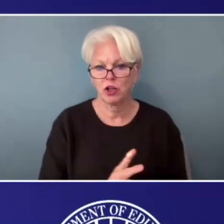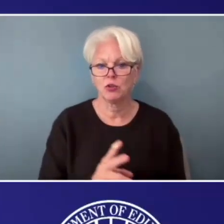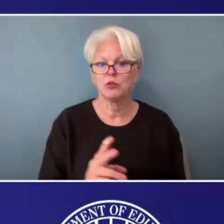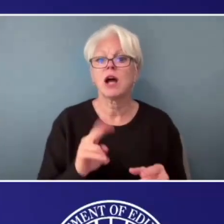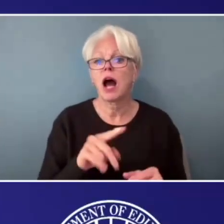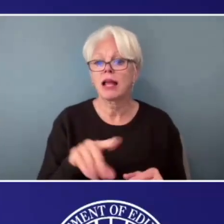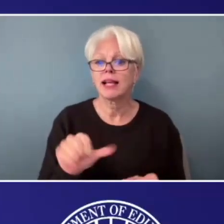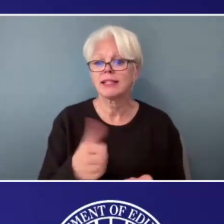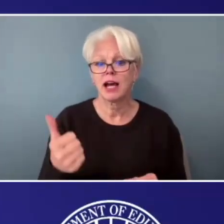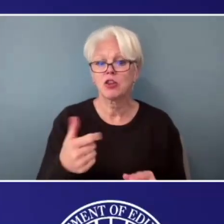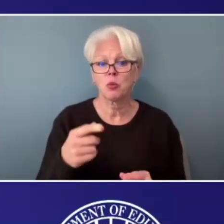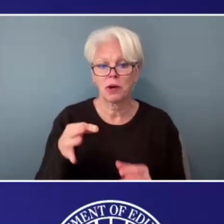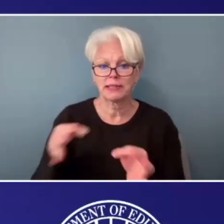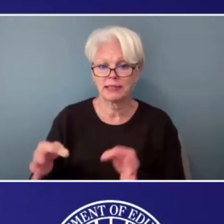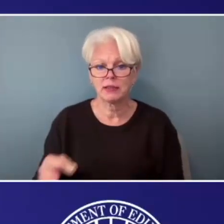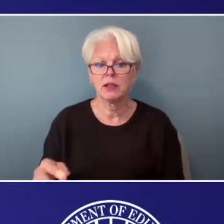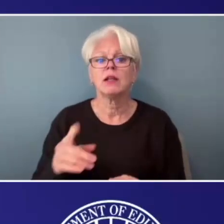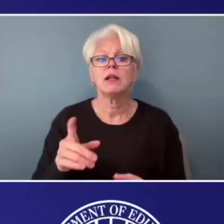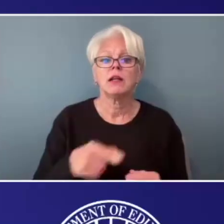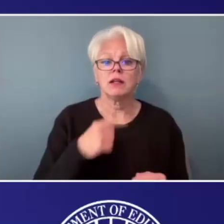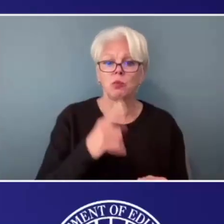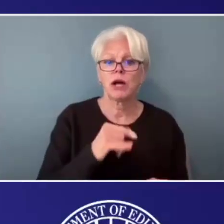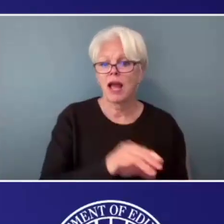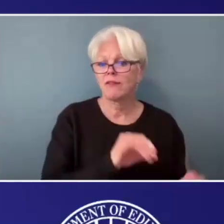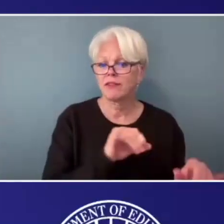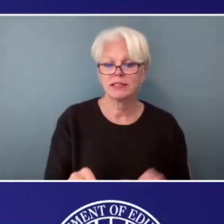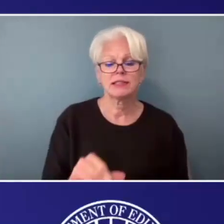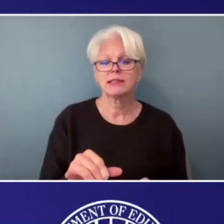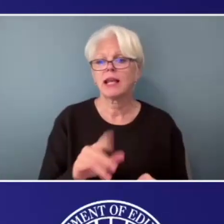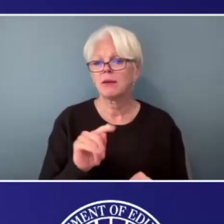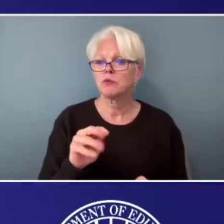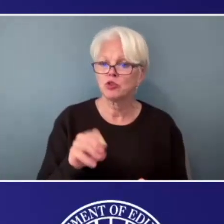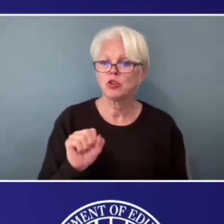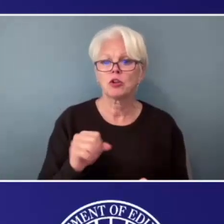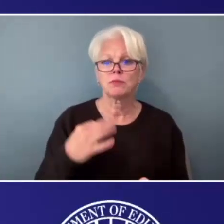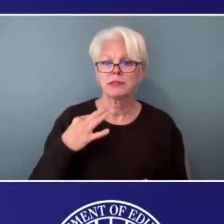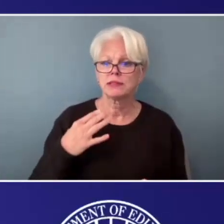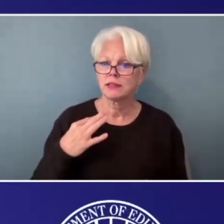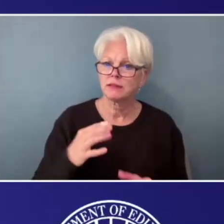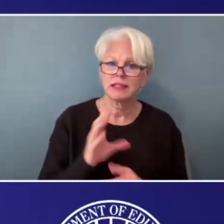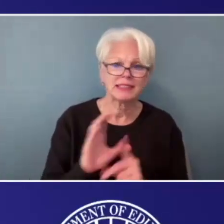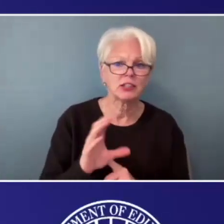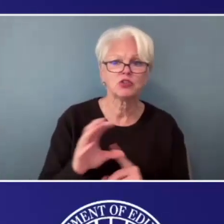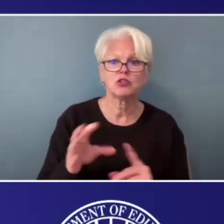part shall have the same terms, conditions, and benefits and be available in the same amounts as loans made to borrowers and